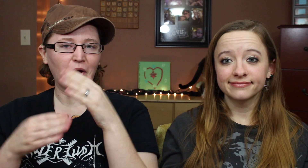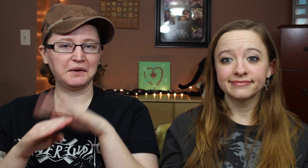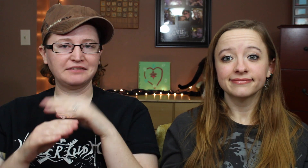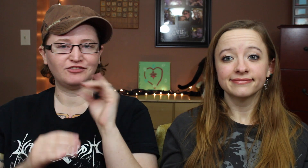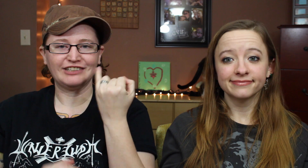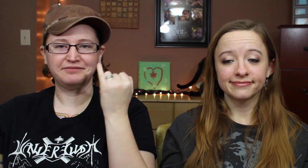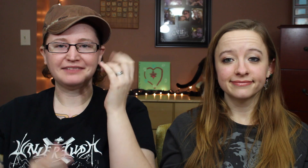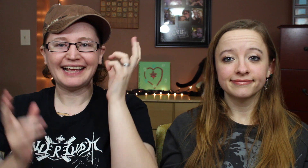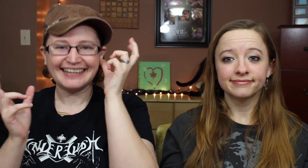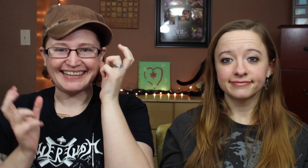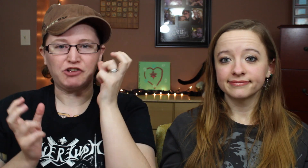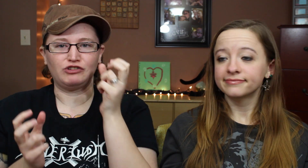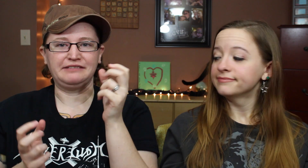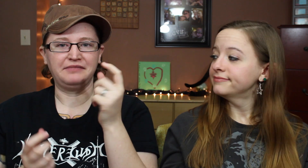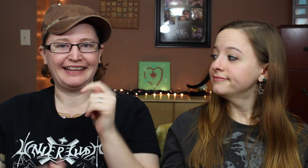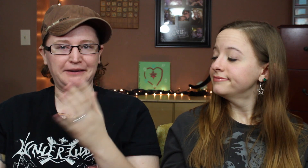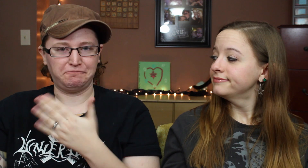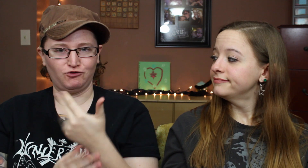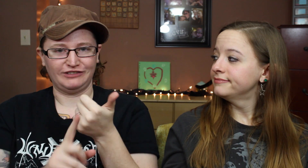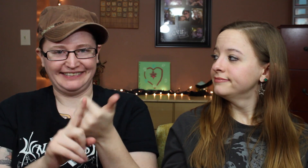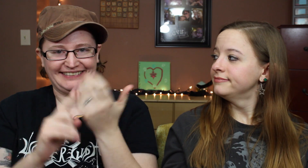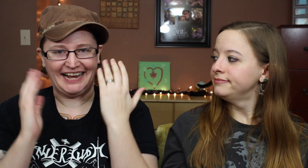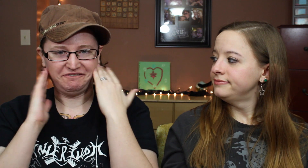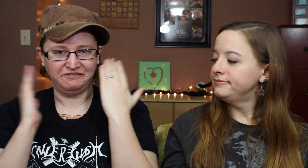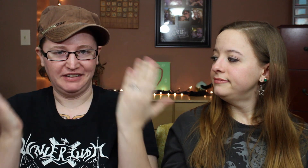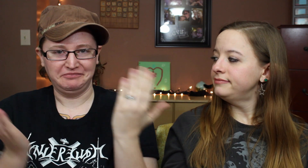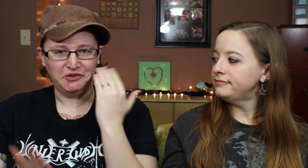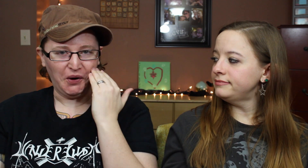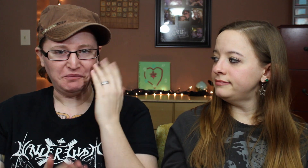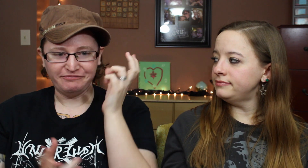hearing people just tend to focus on "hearing" the music.